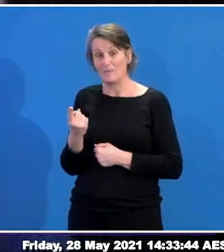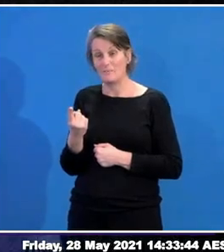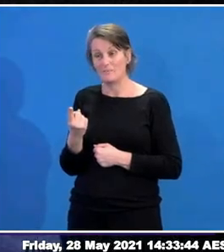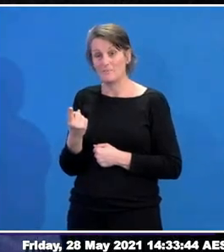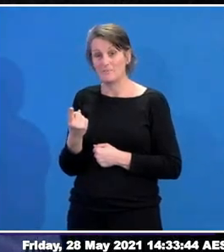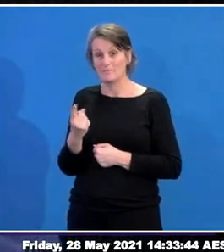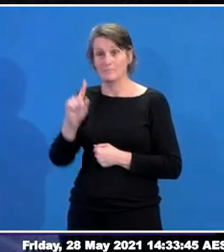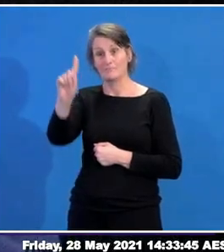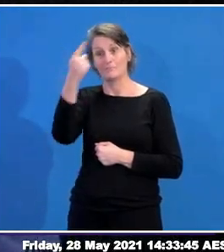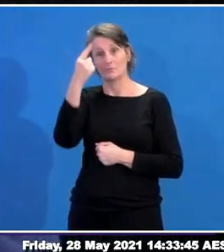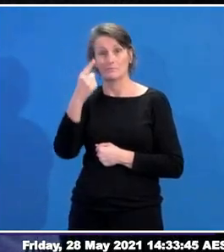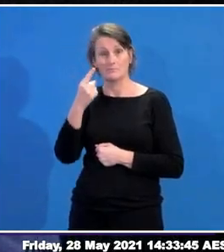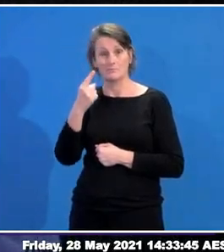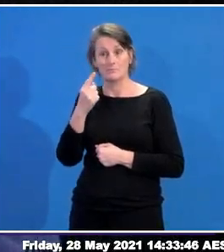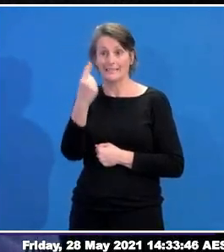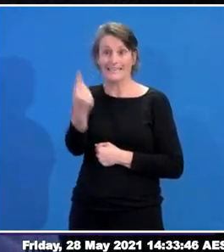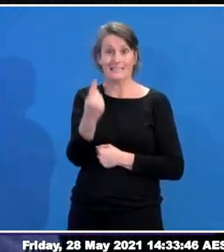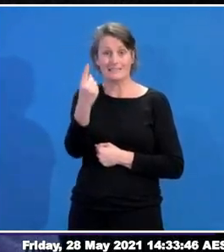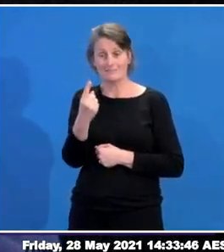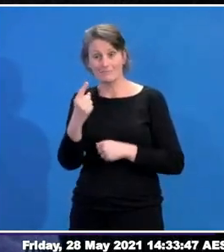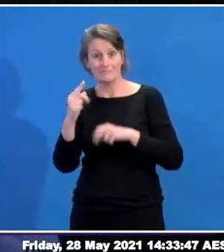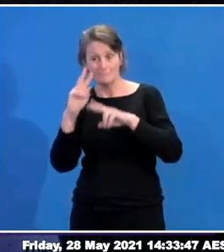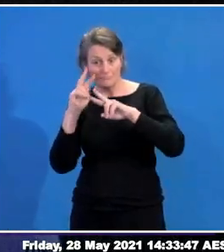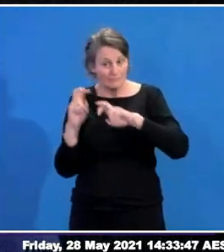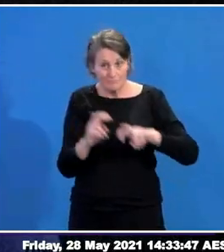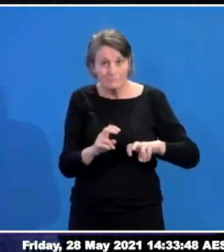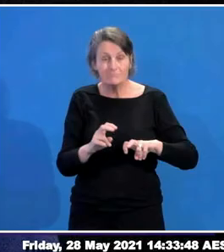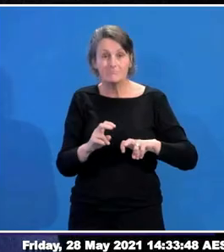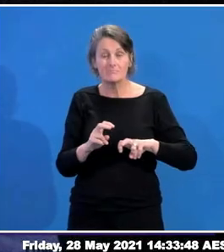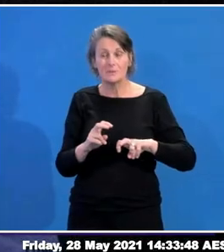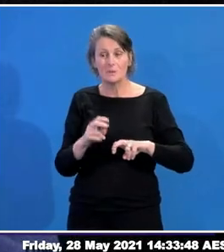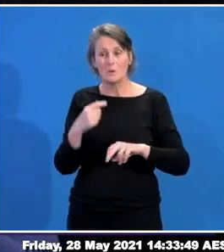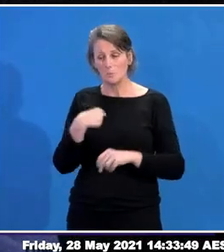requirement to undertake an independent investigation, we would be indicating